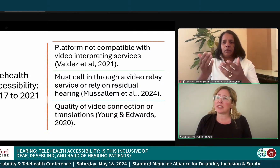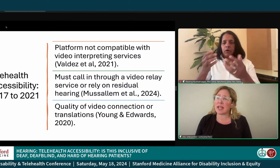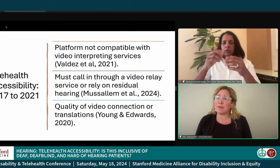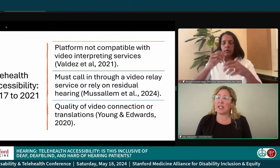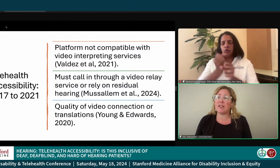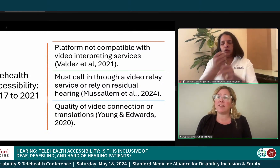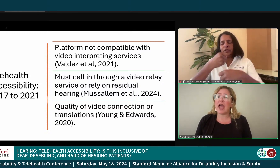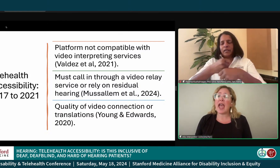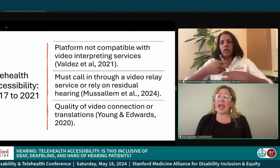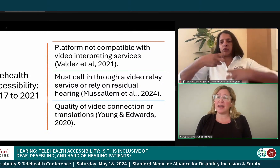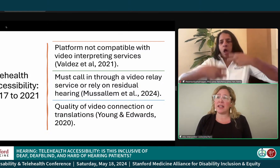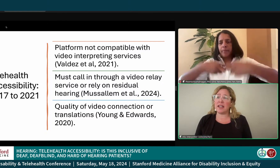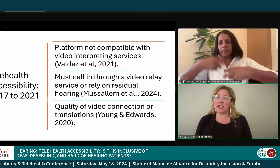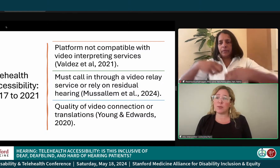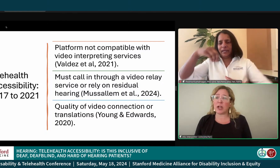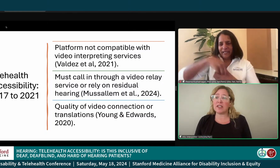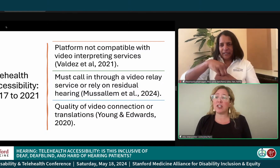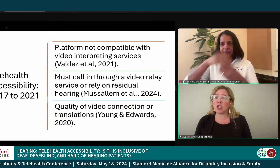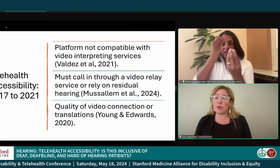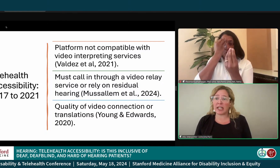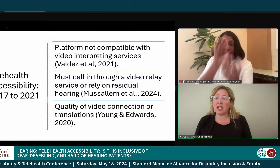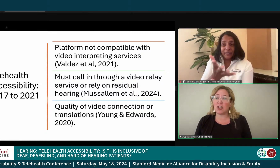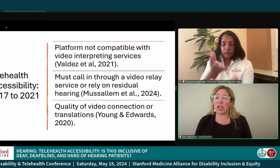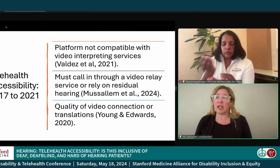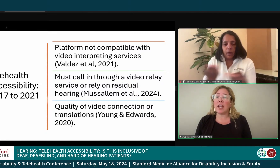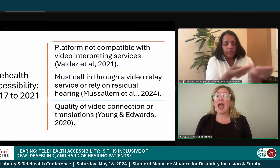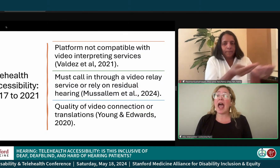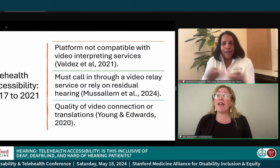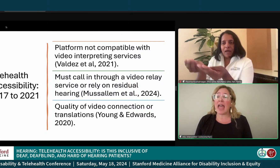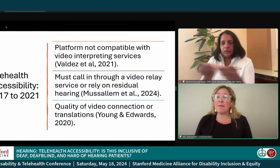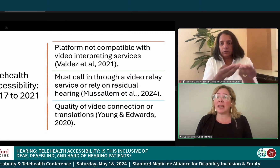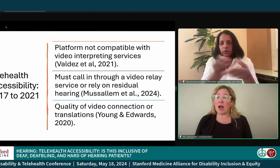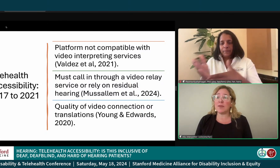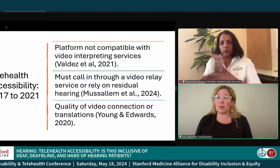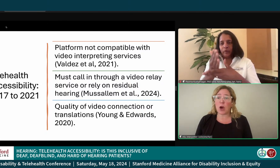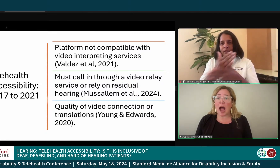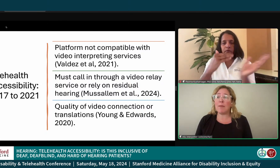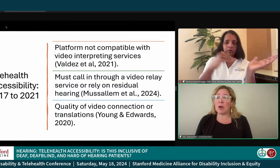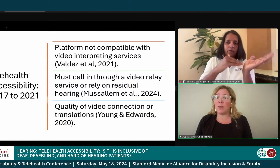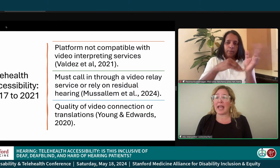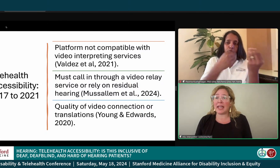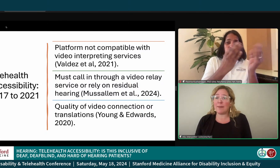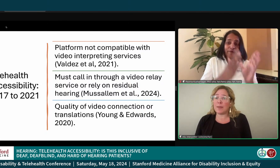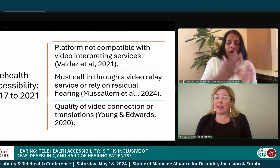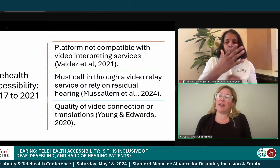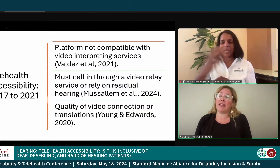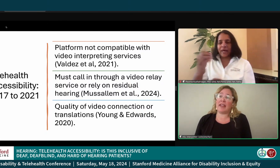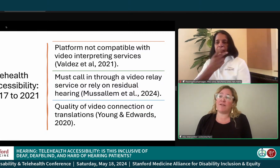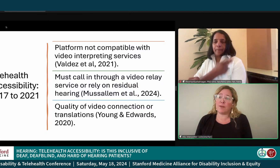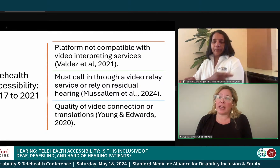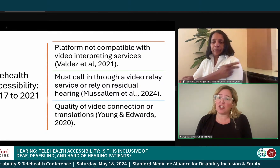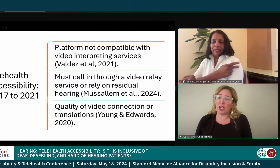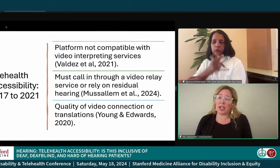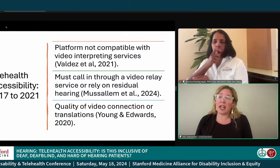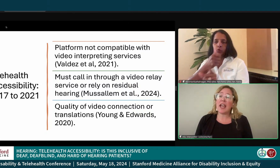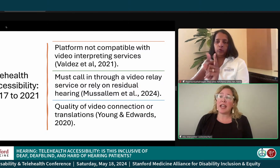receptive and expressive interpretation. And that becomes a problem when that information